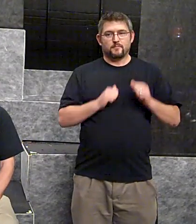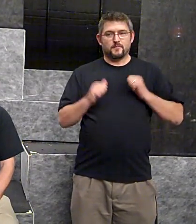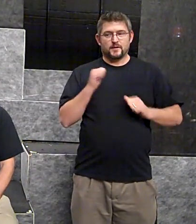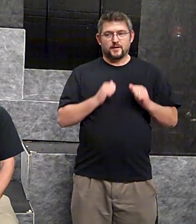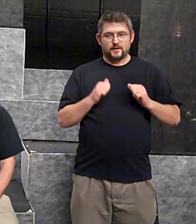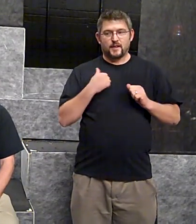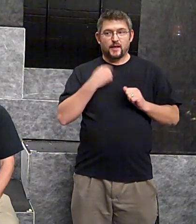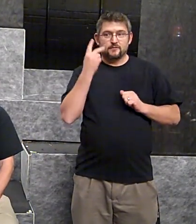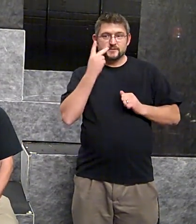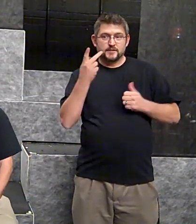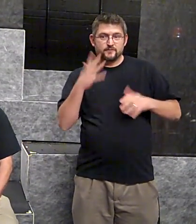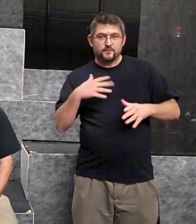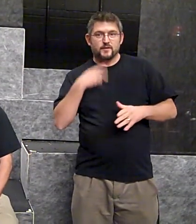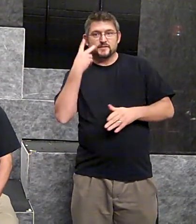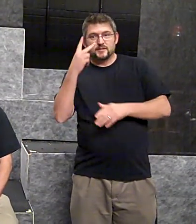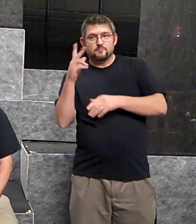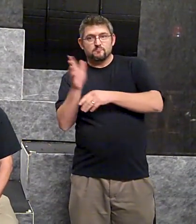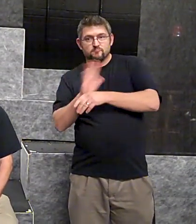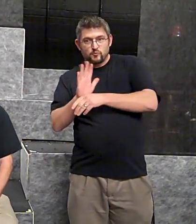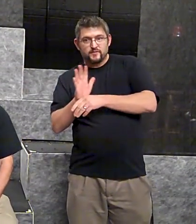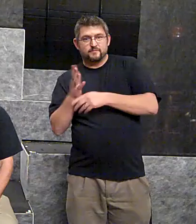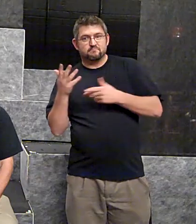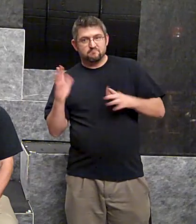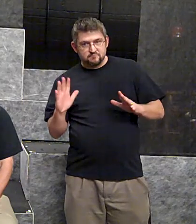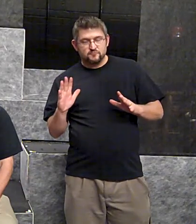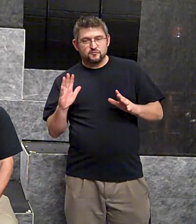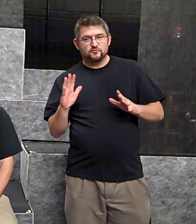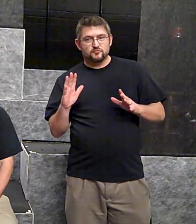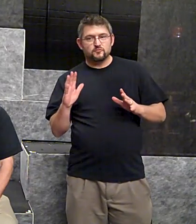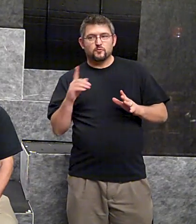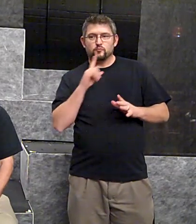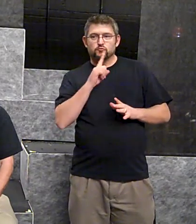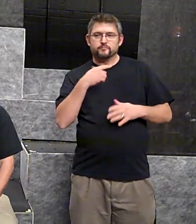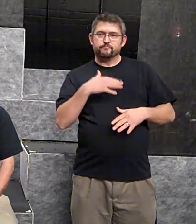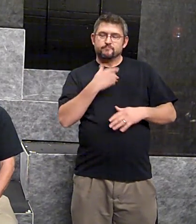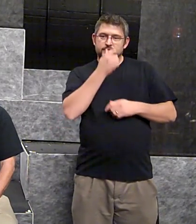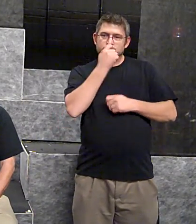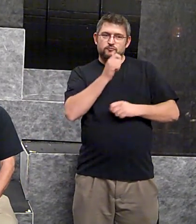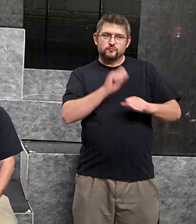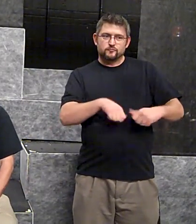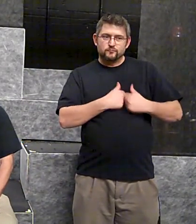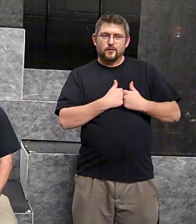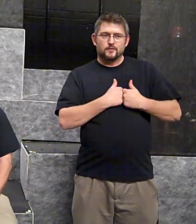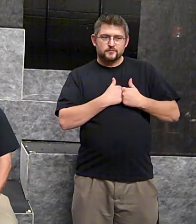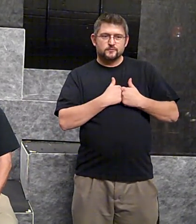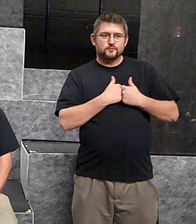and I had seen the movie of it in my life that would be an interesting challenge and so I started looking into that